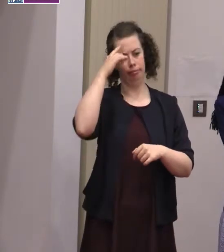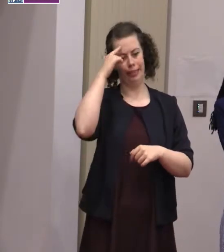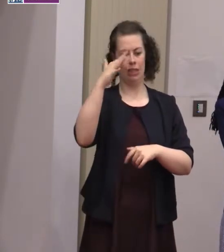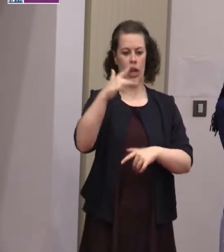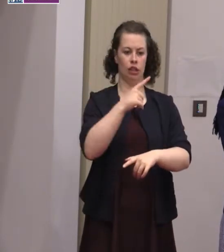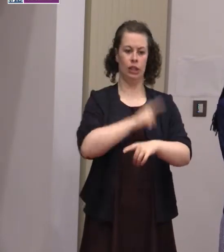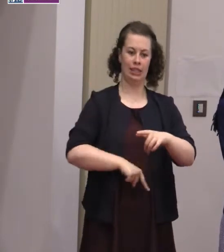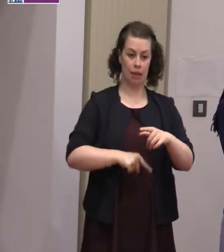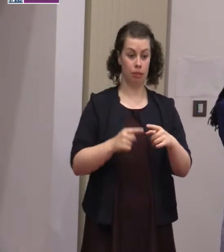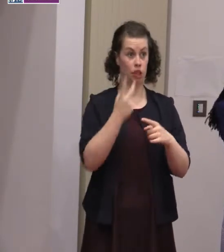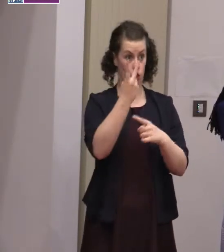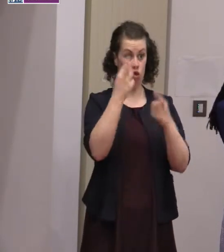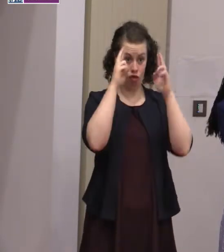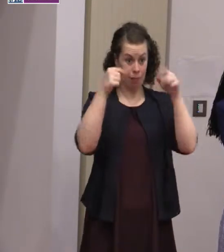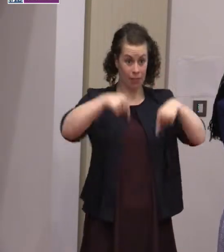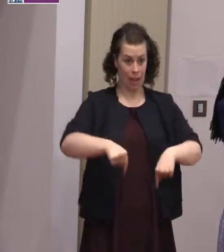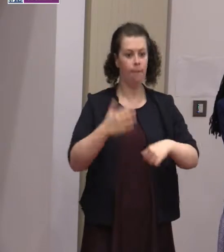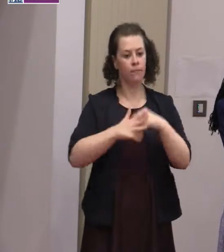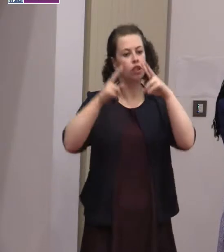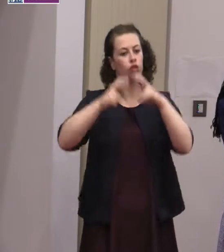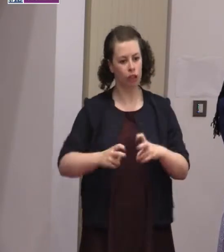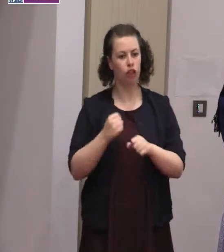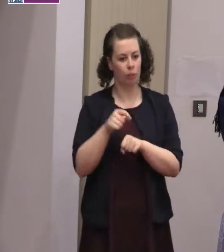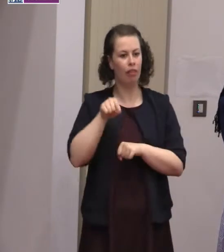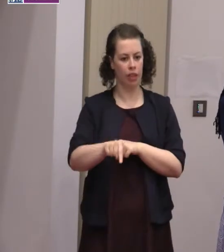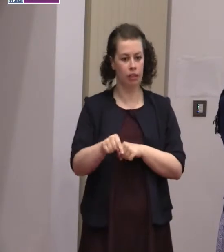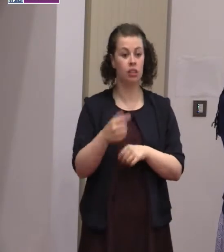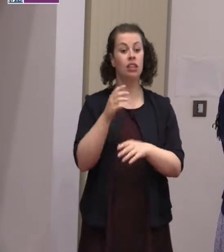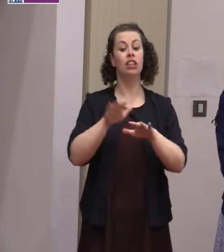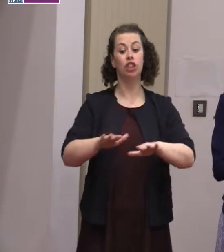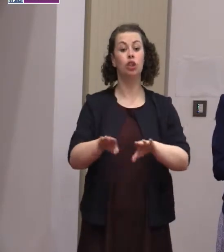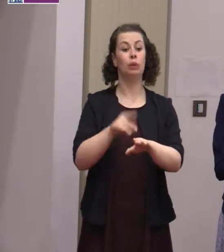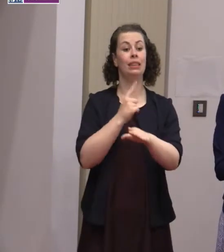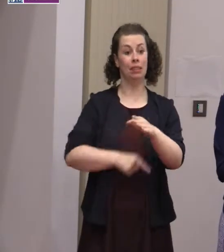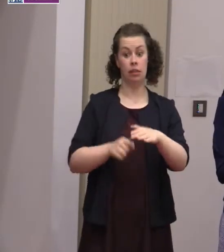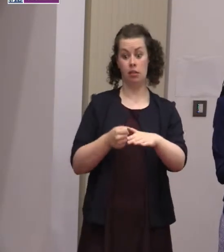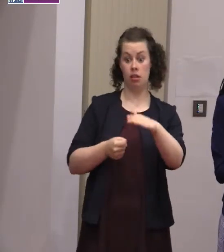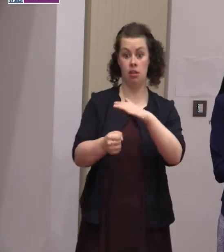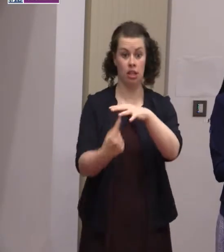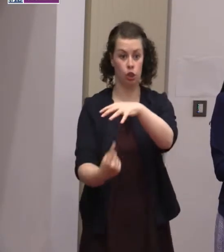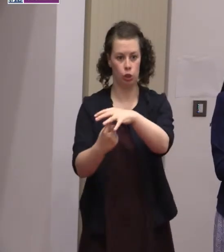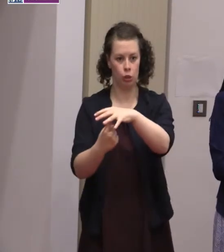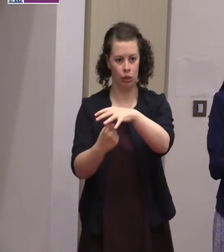a study on this.